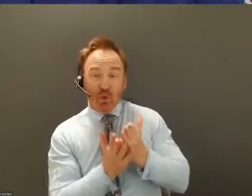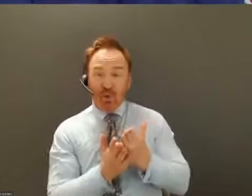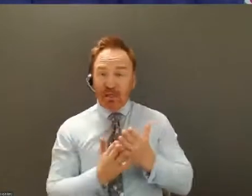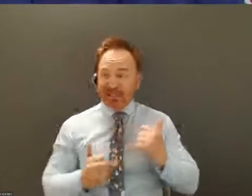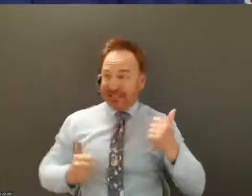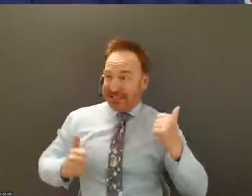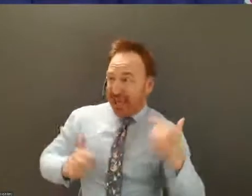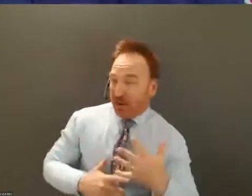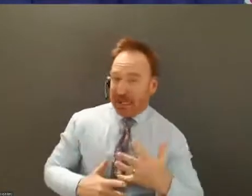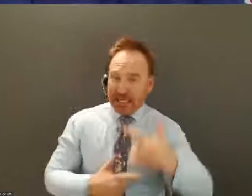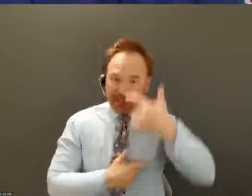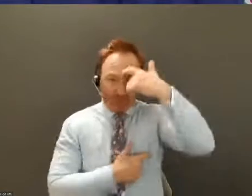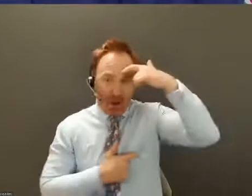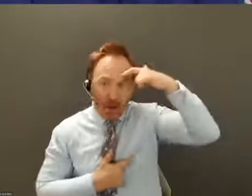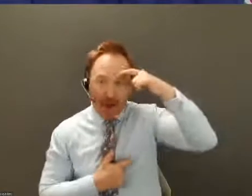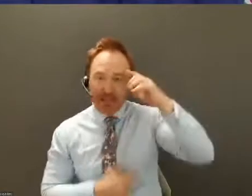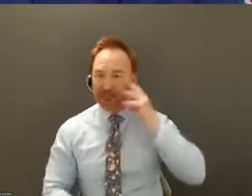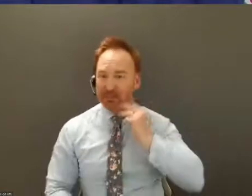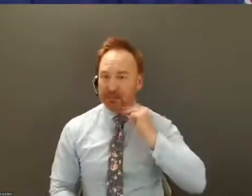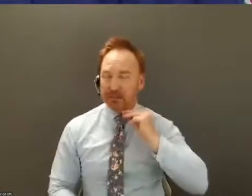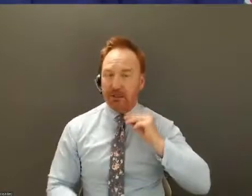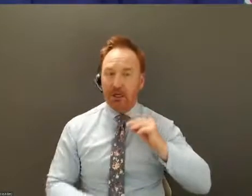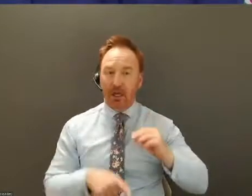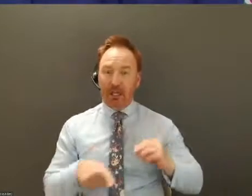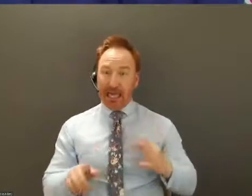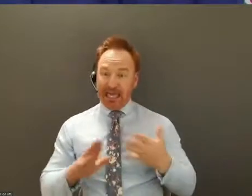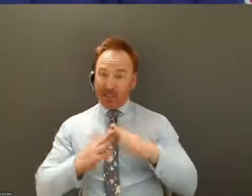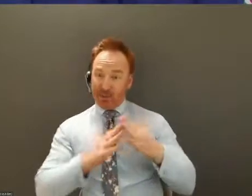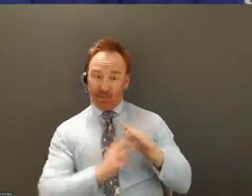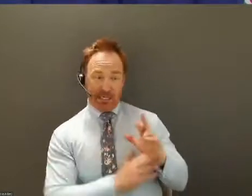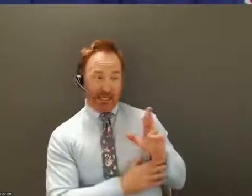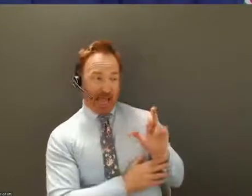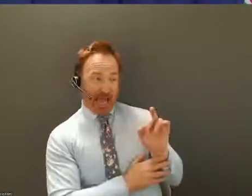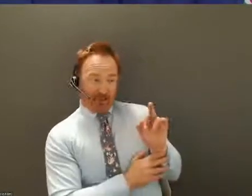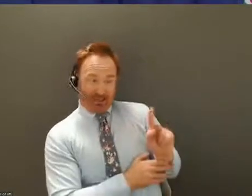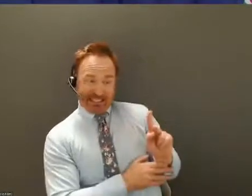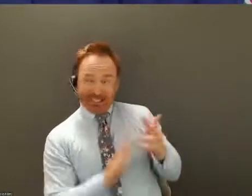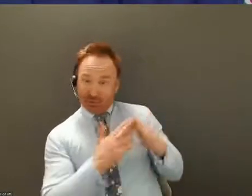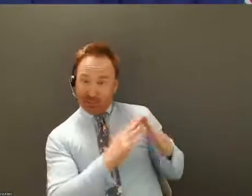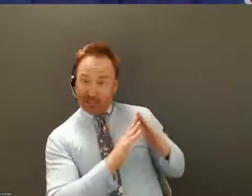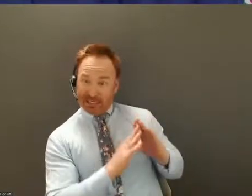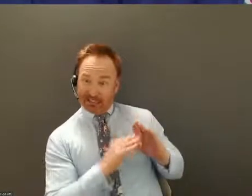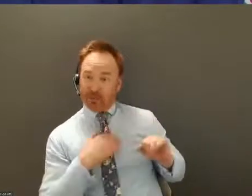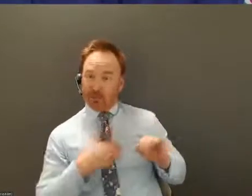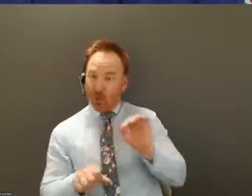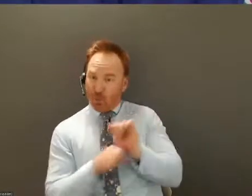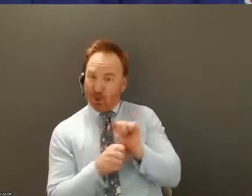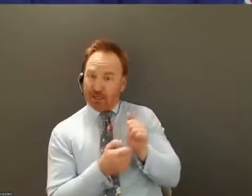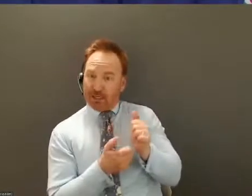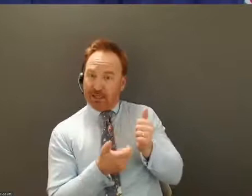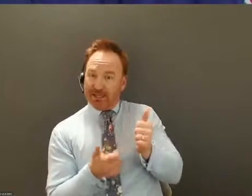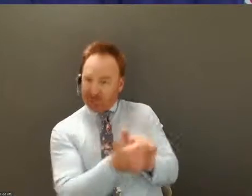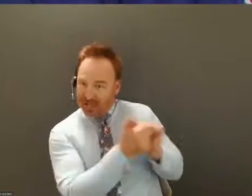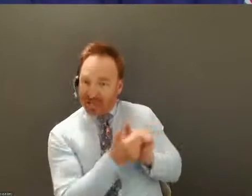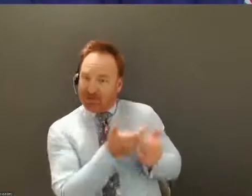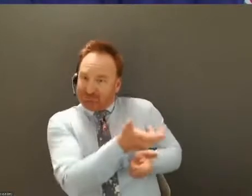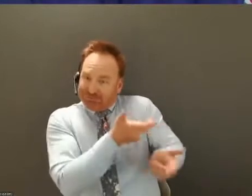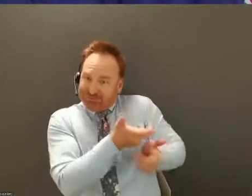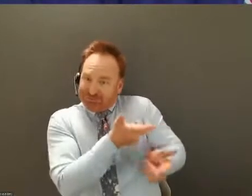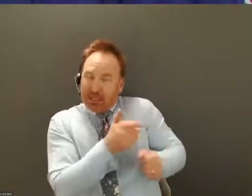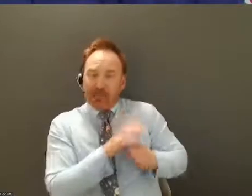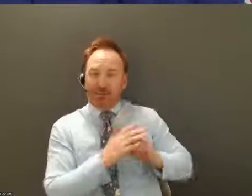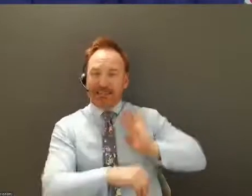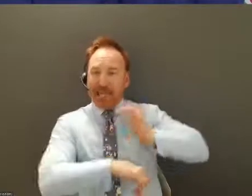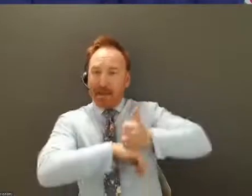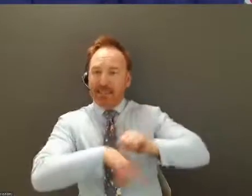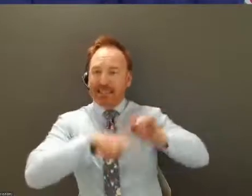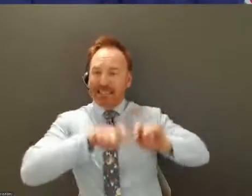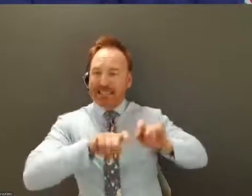clients are cooperative.